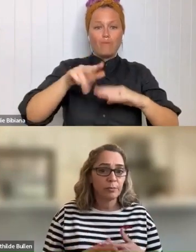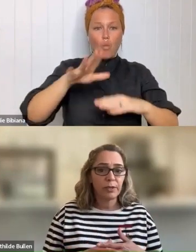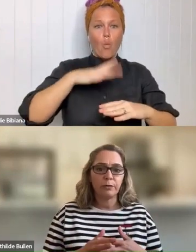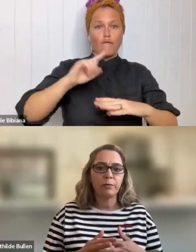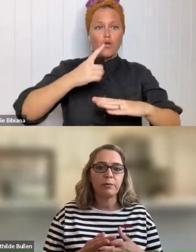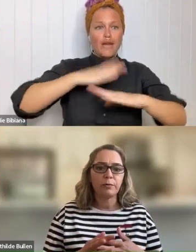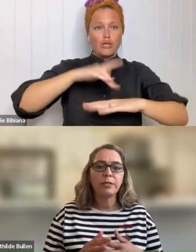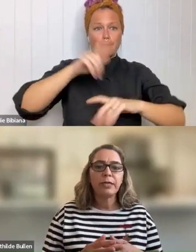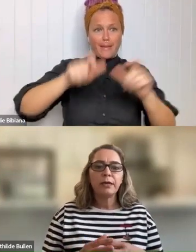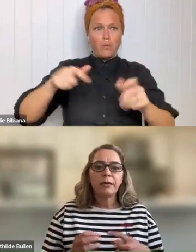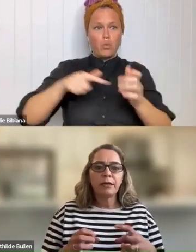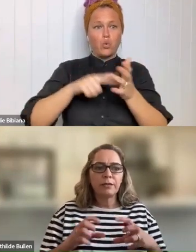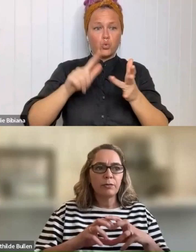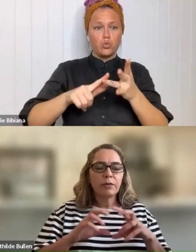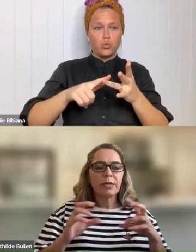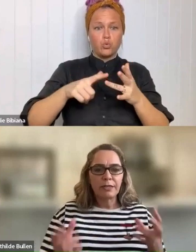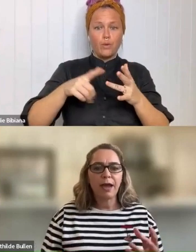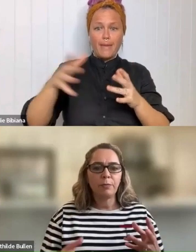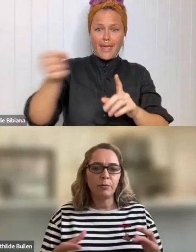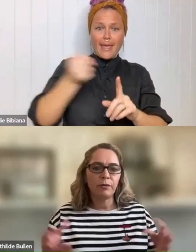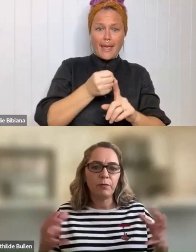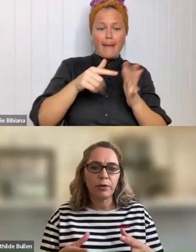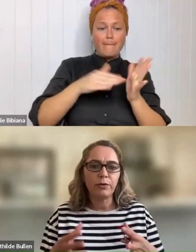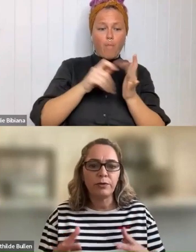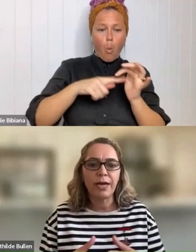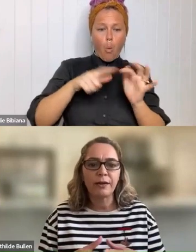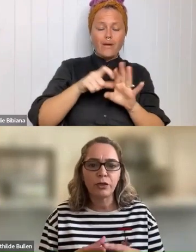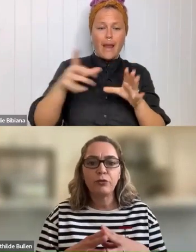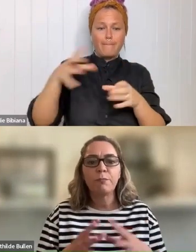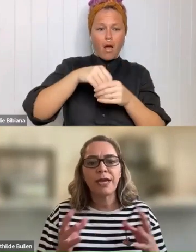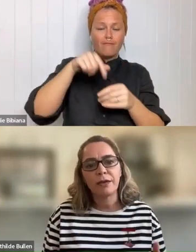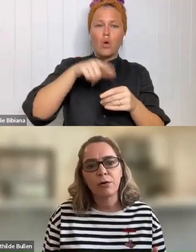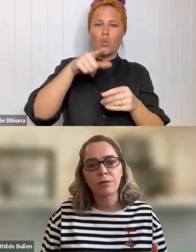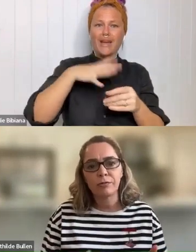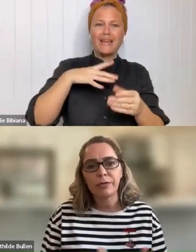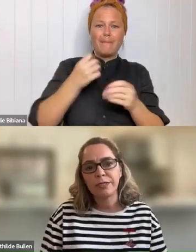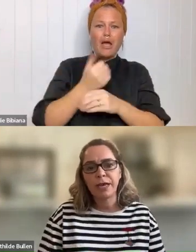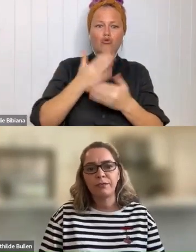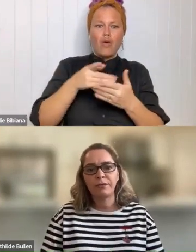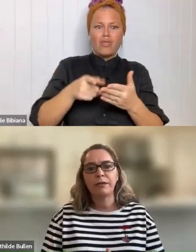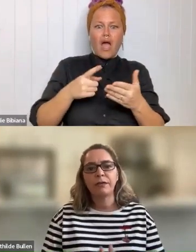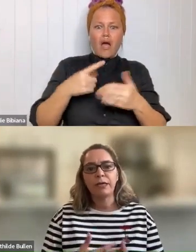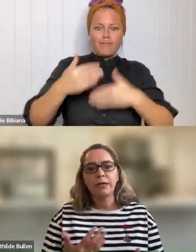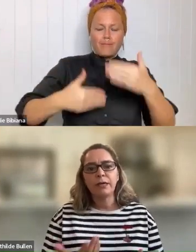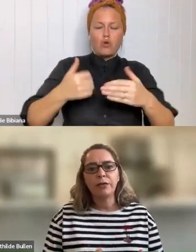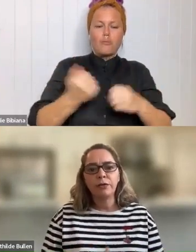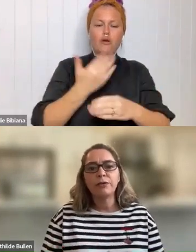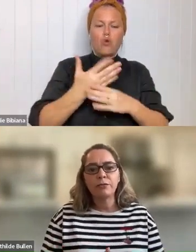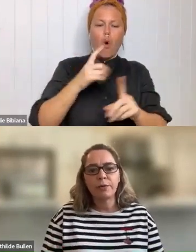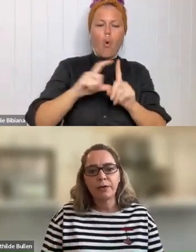to be on the board, that sort of need to happen before you do that to make it culturally safe and leaner. You talked about